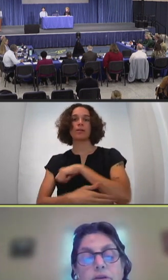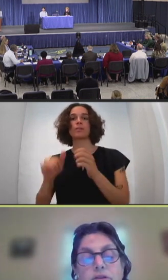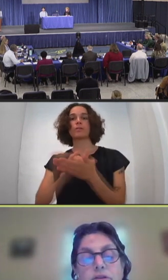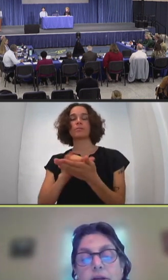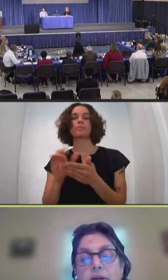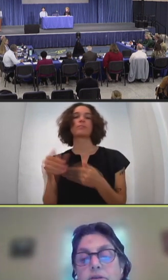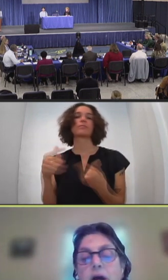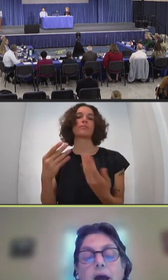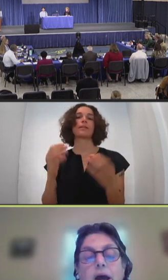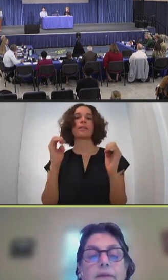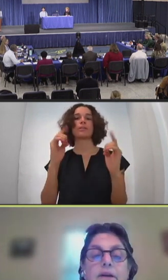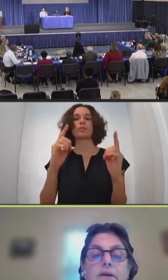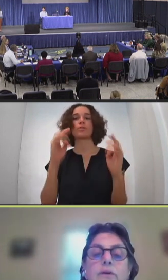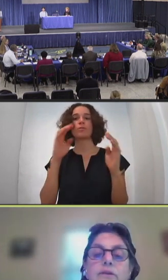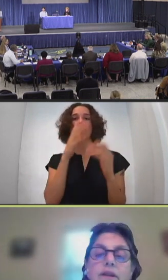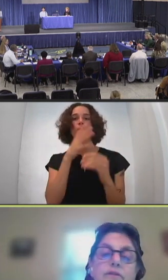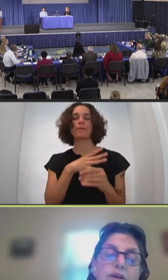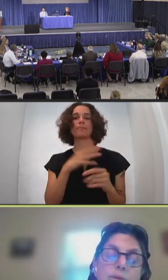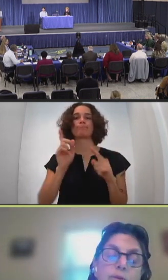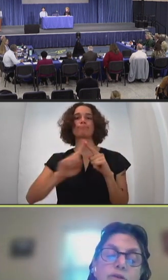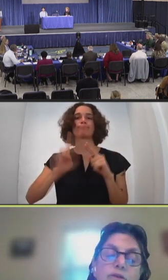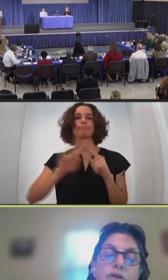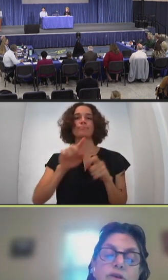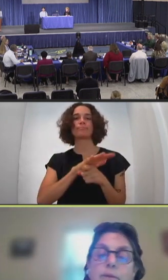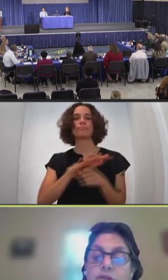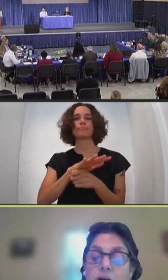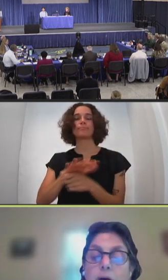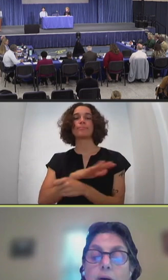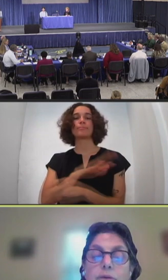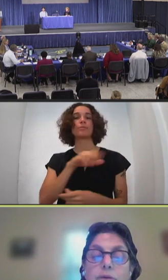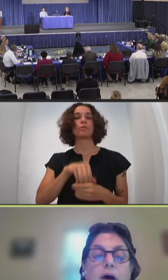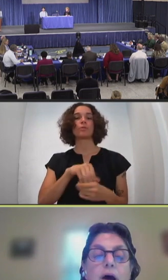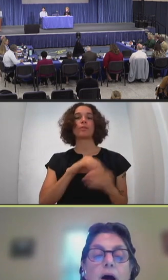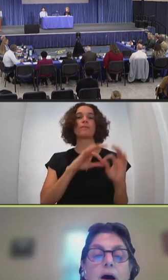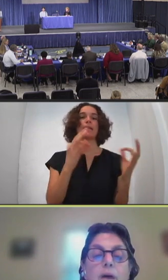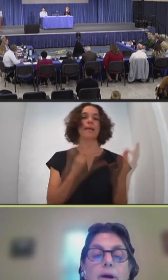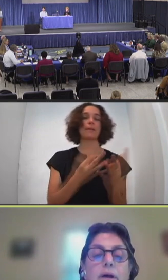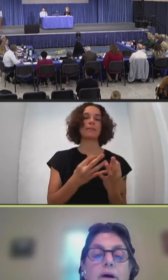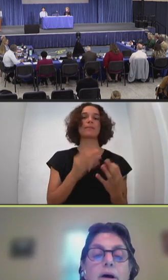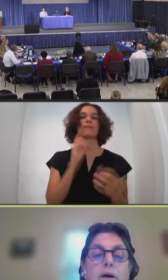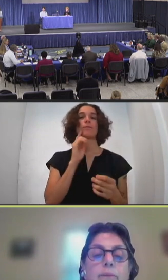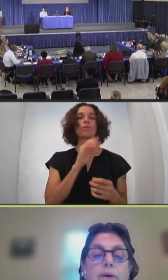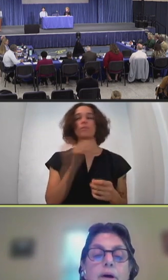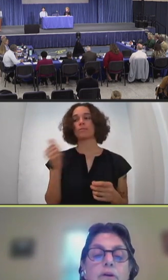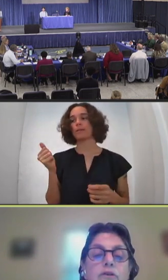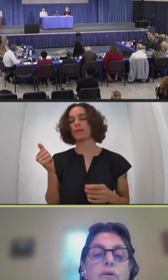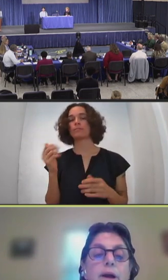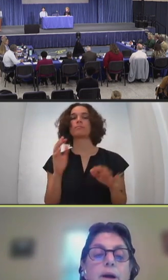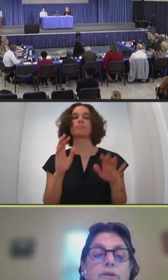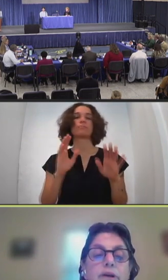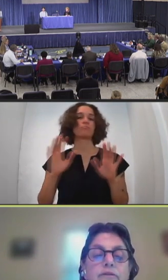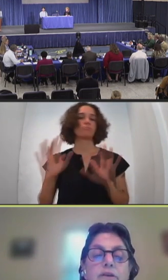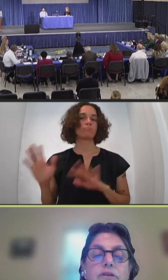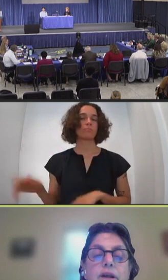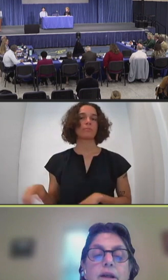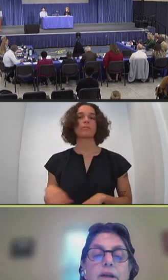settings. And that includes then the families and themselves, to be able to get vaccinated,